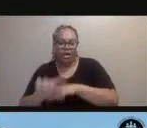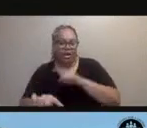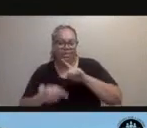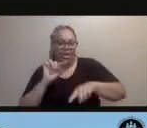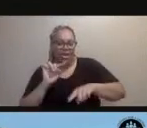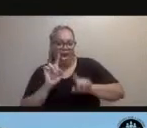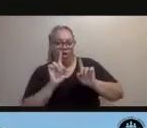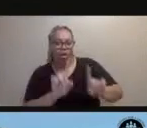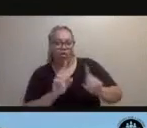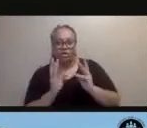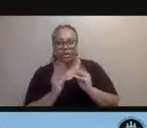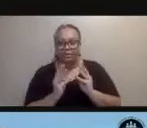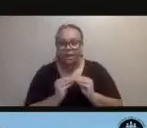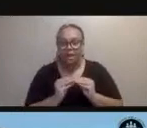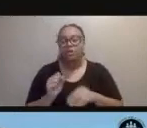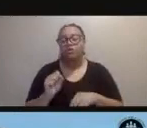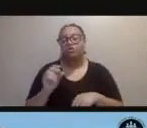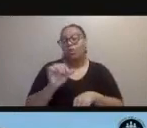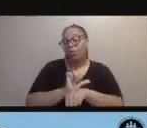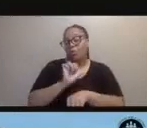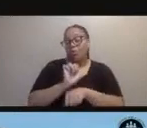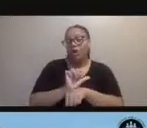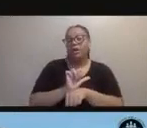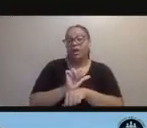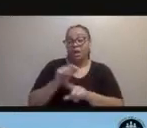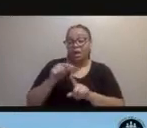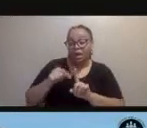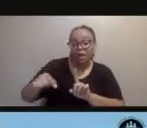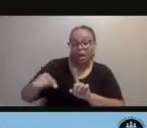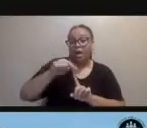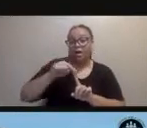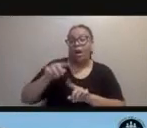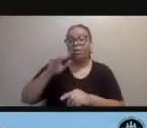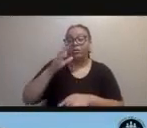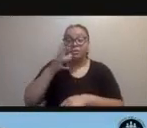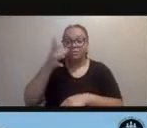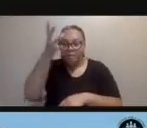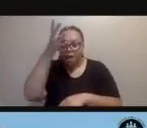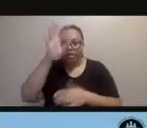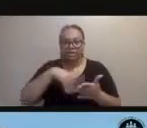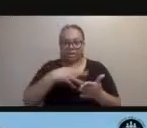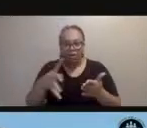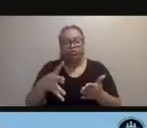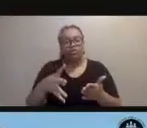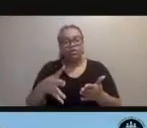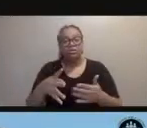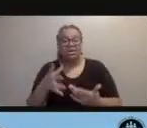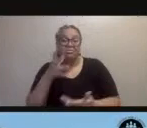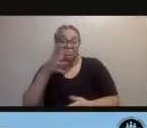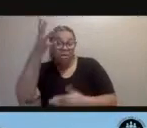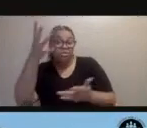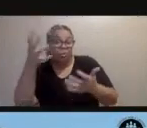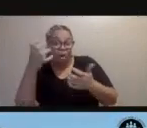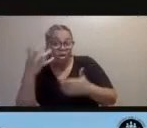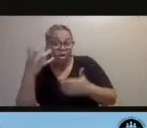A.M. OR 3 P.M. ON A SCHOOL DAY WHEN PARENTS ARE WORKING AND